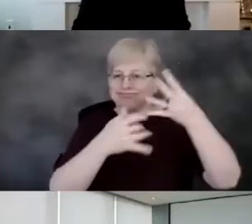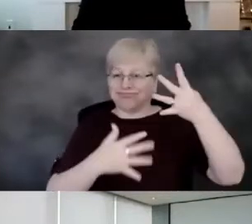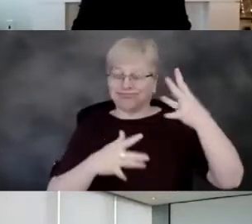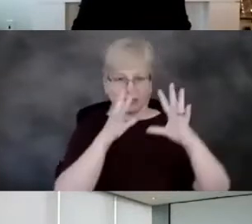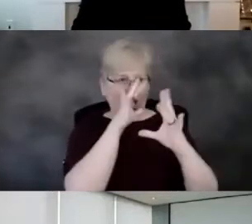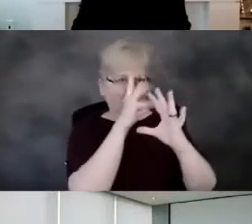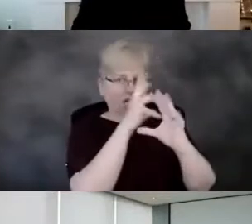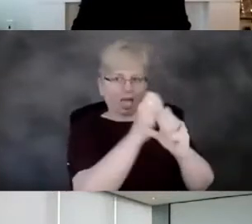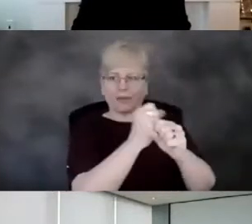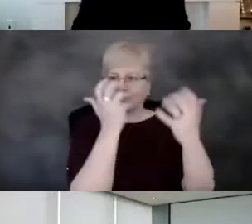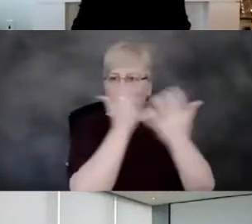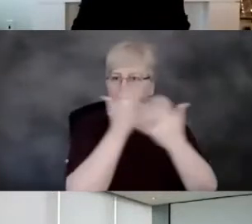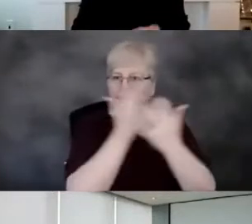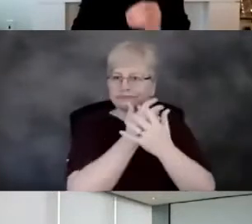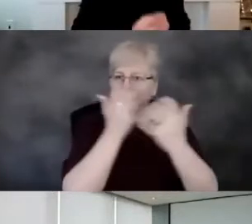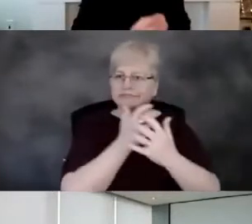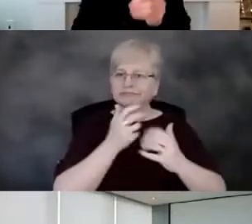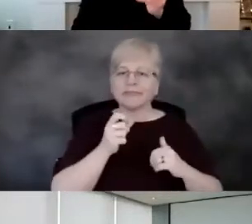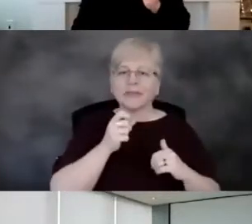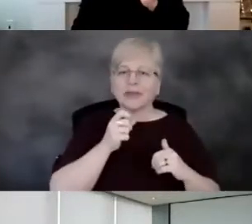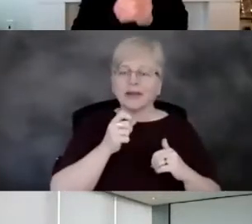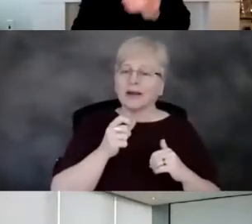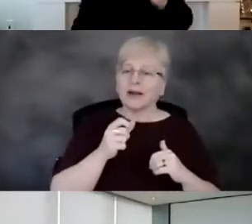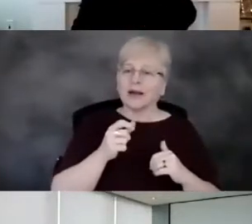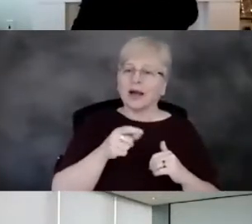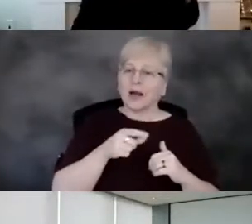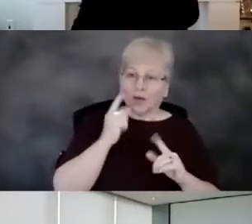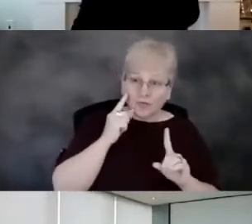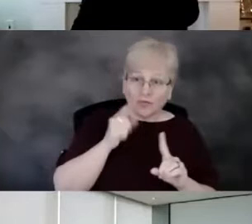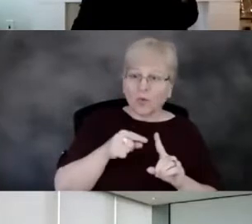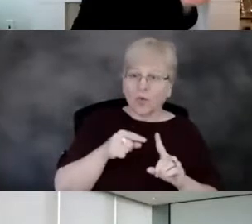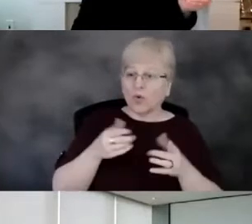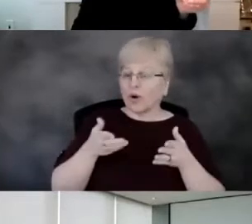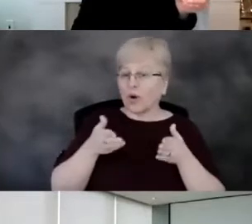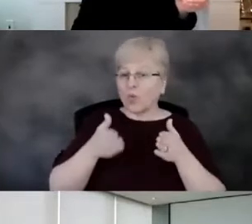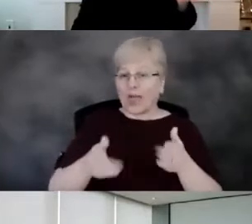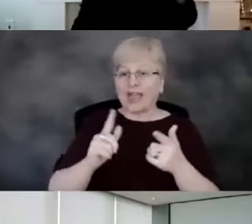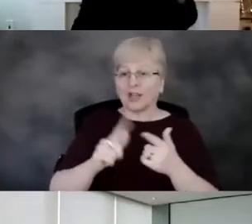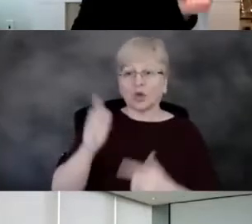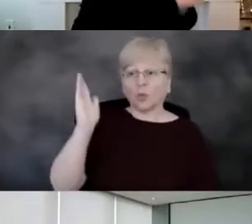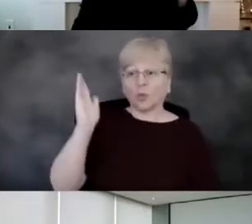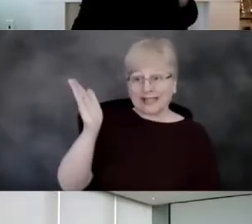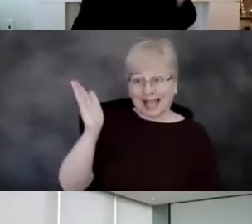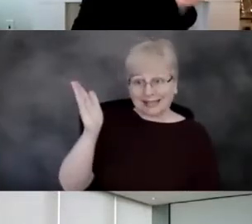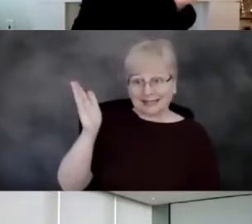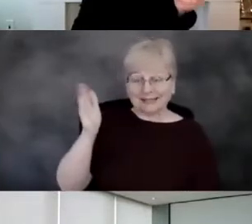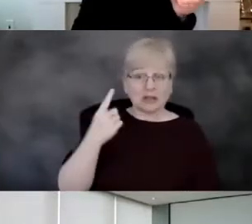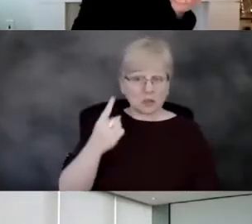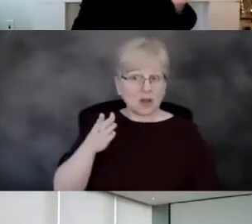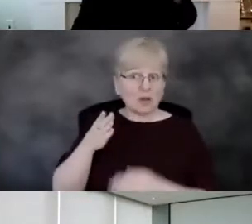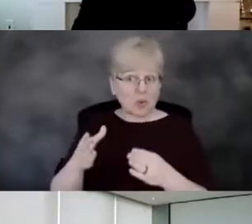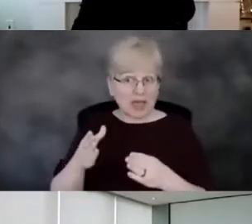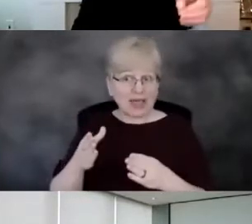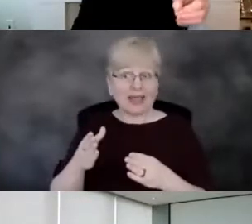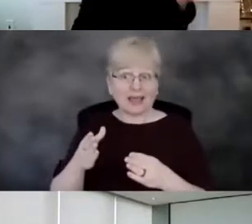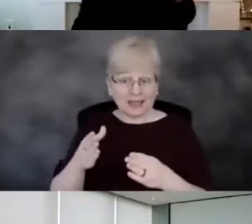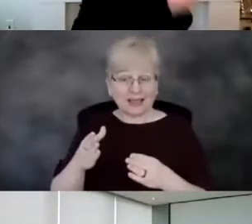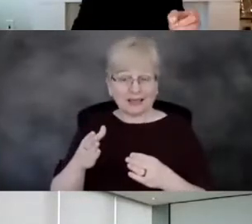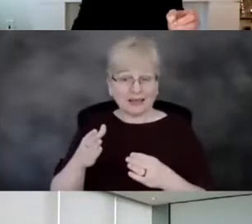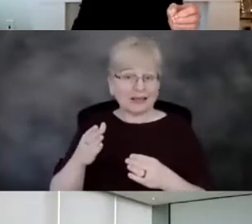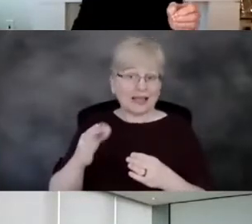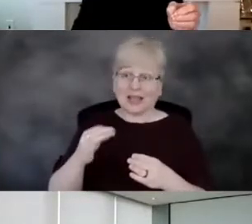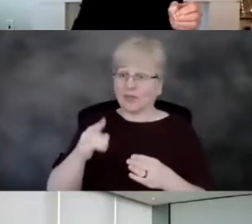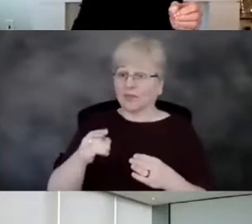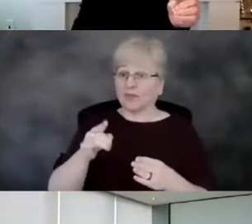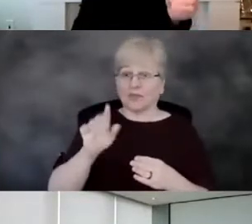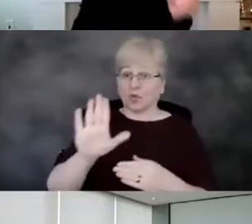16:08:40 Not only as a mode of presenting, if you choose to use this in your life presentation,